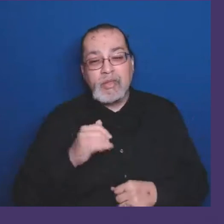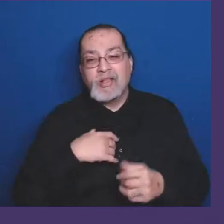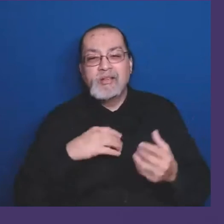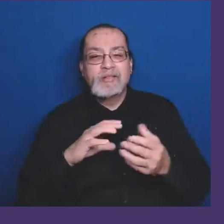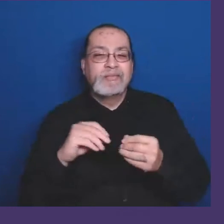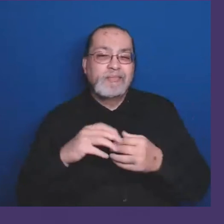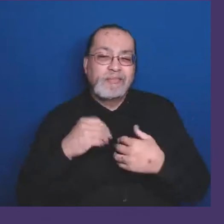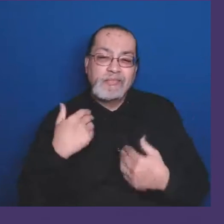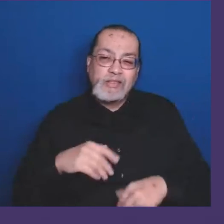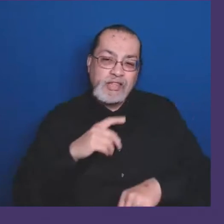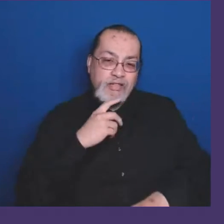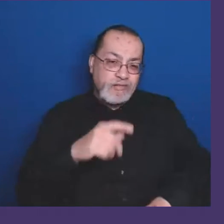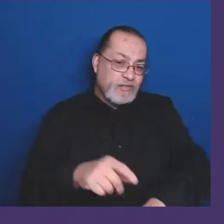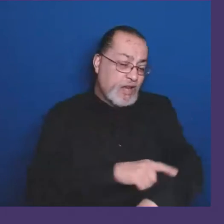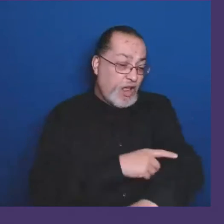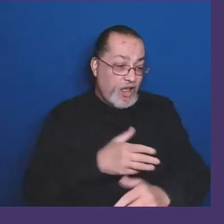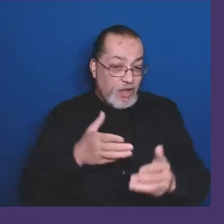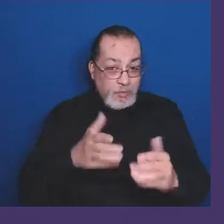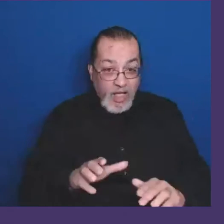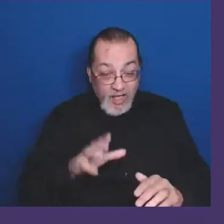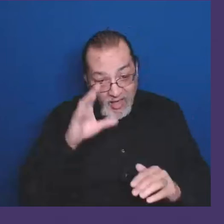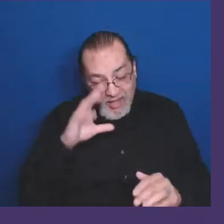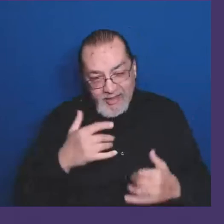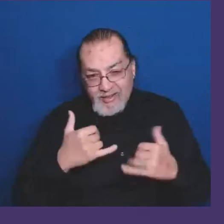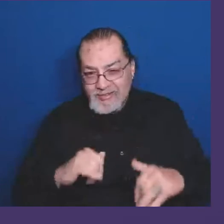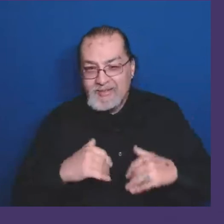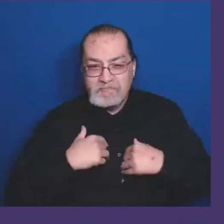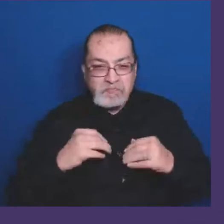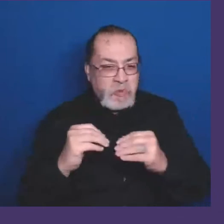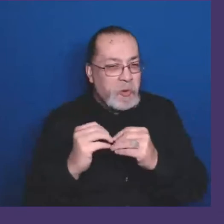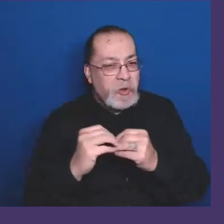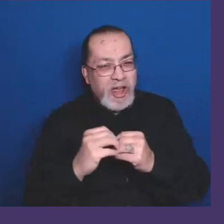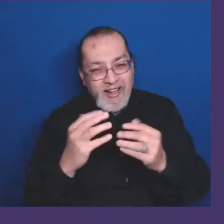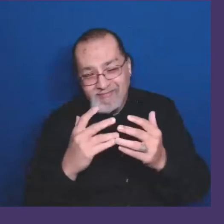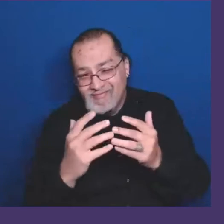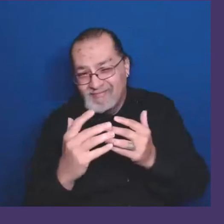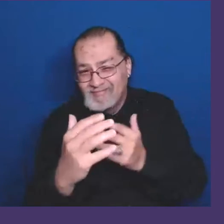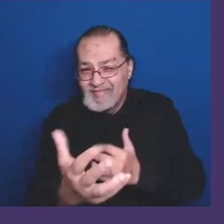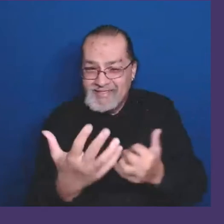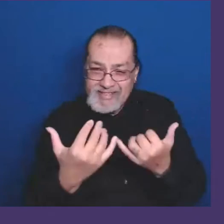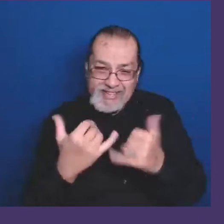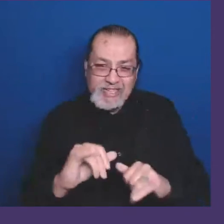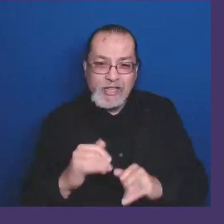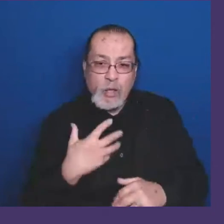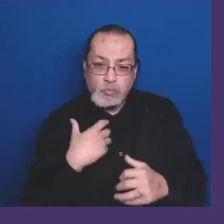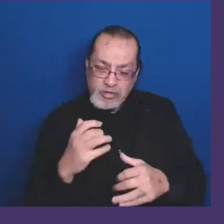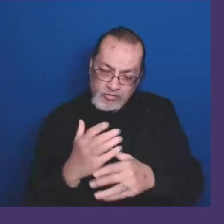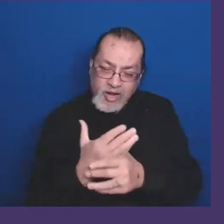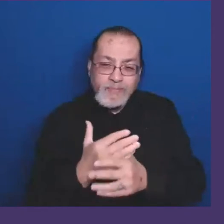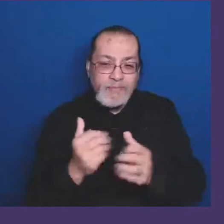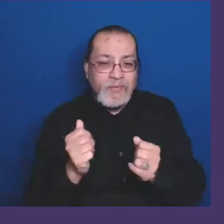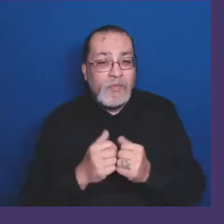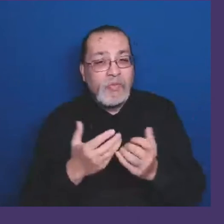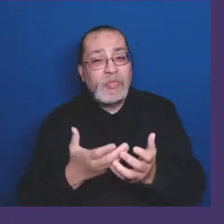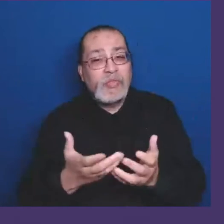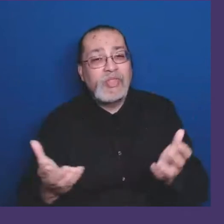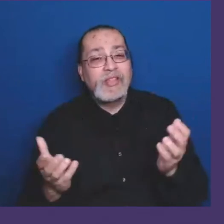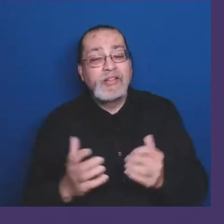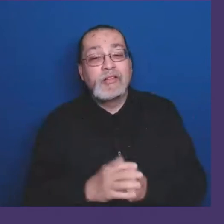We want to share with others, so we have created this accessibility handbook